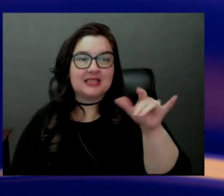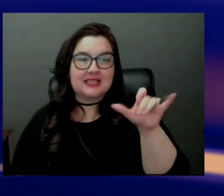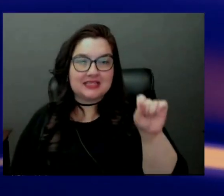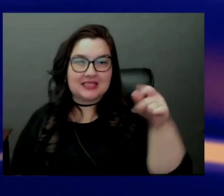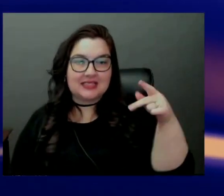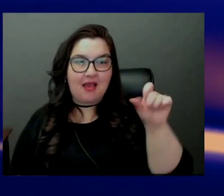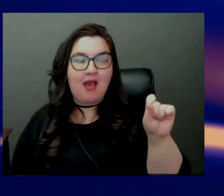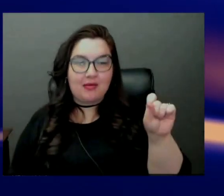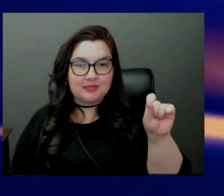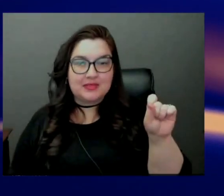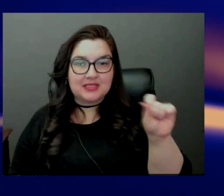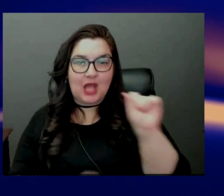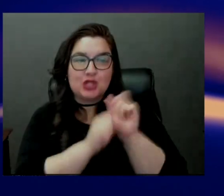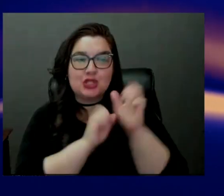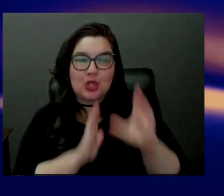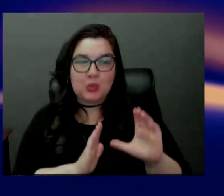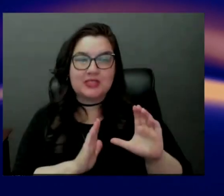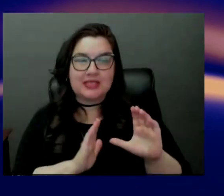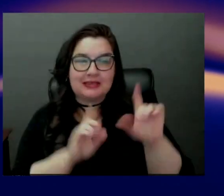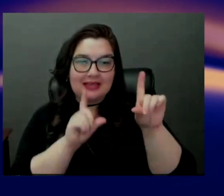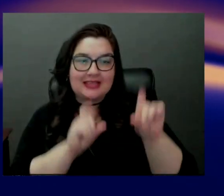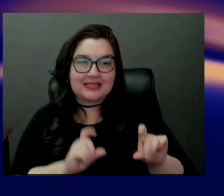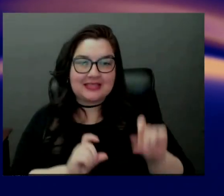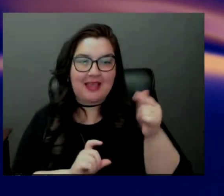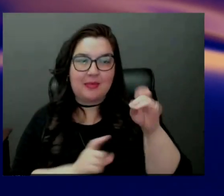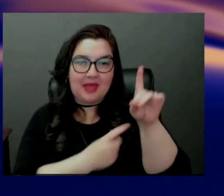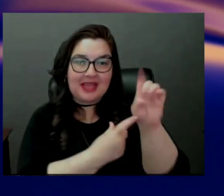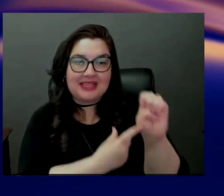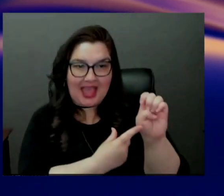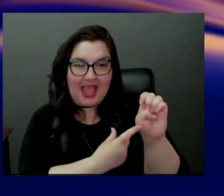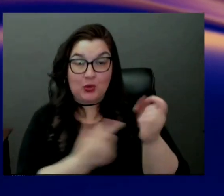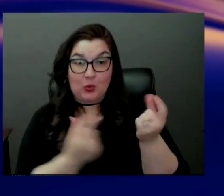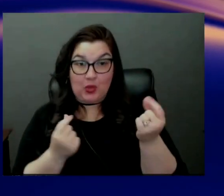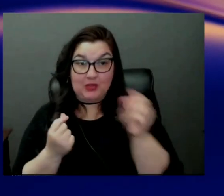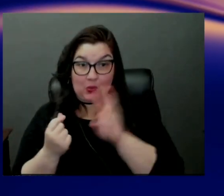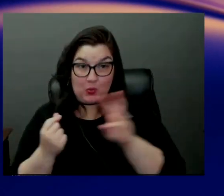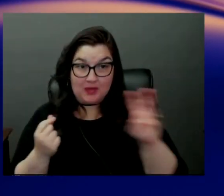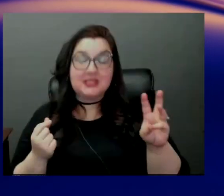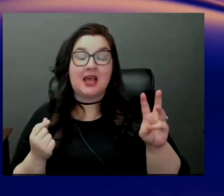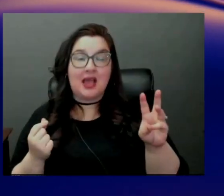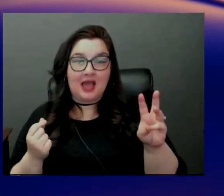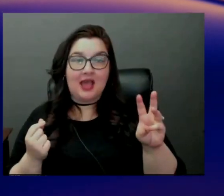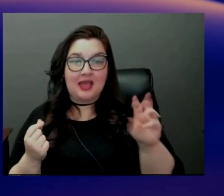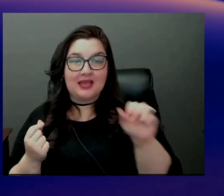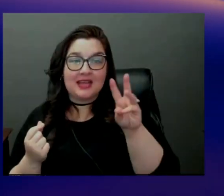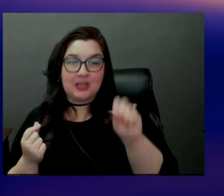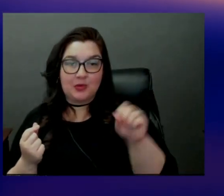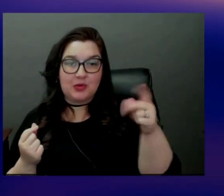Now the exam guide, if you go to AWSpowerhour.com what you can view there is the ability